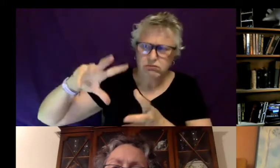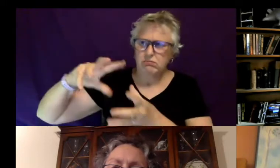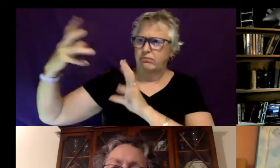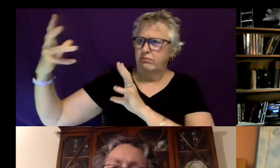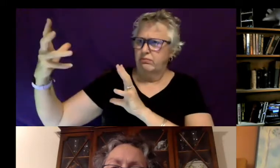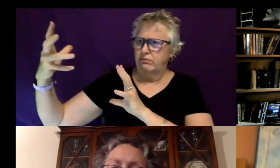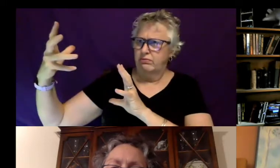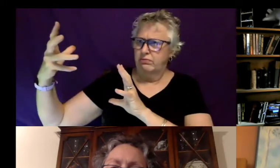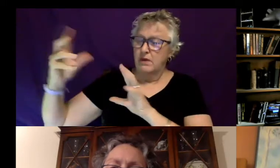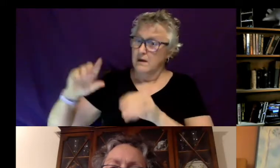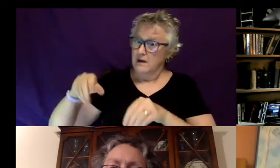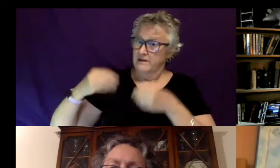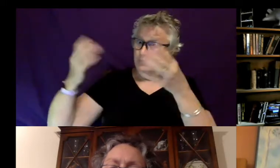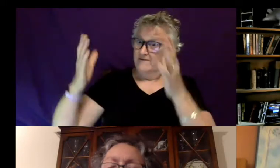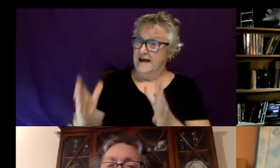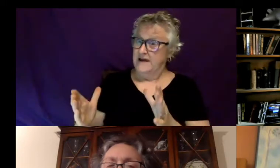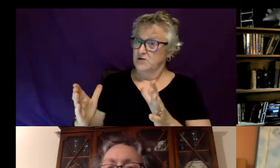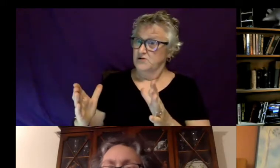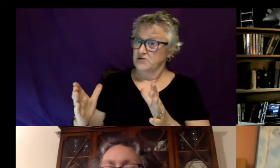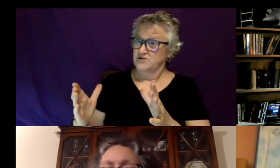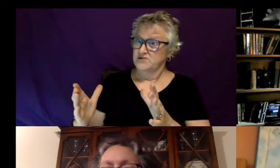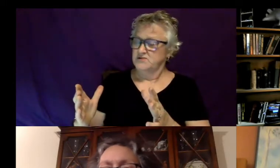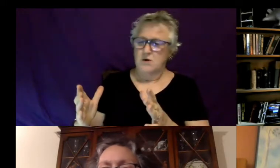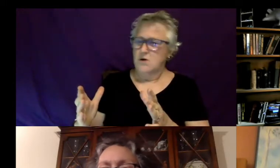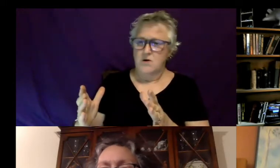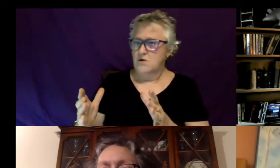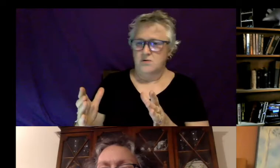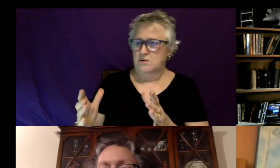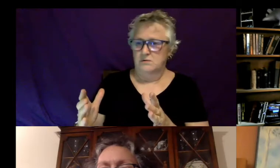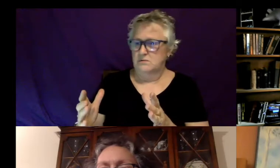are out of the picture now. So many people have gotten sick and died,